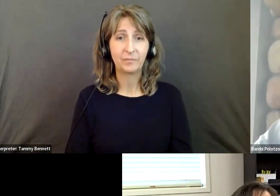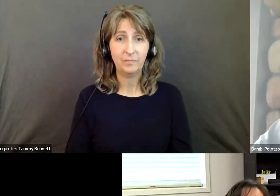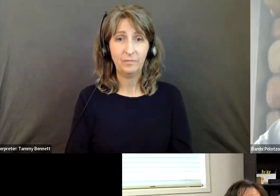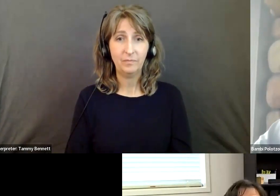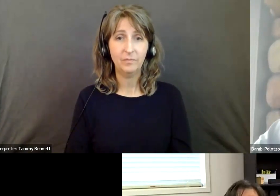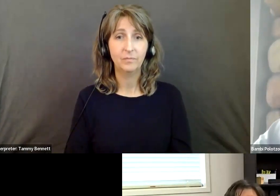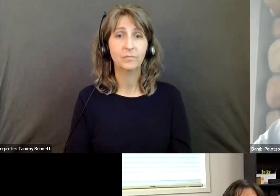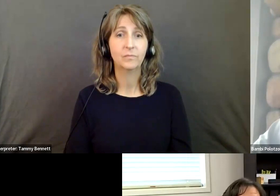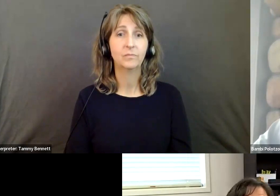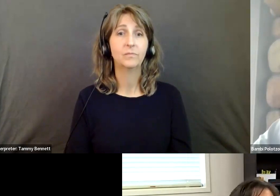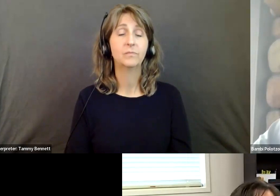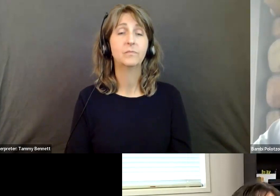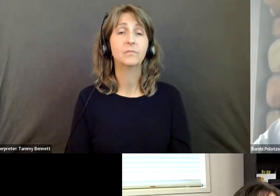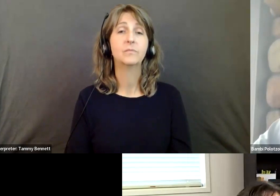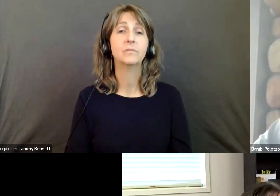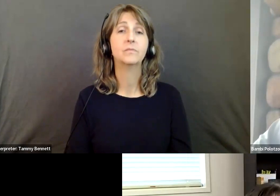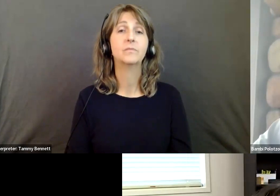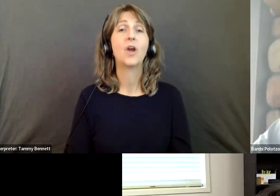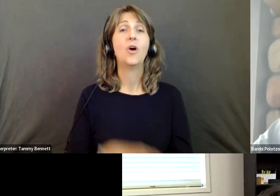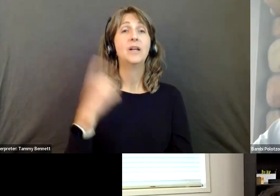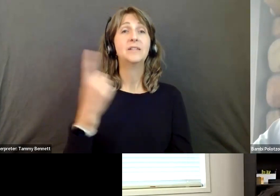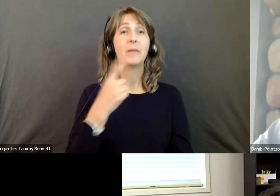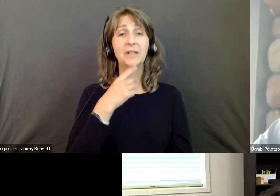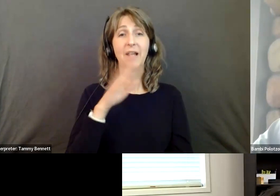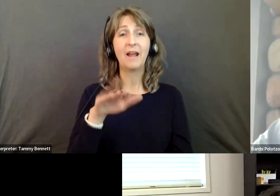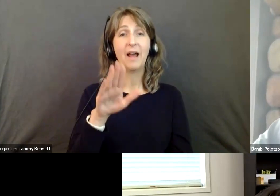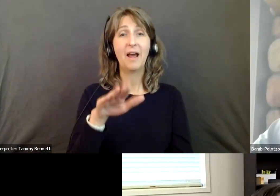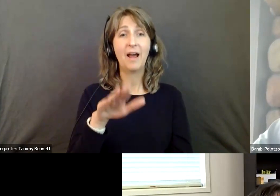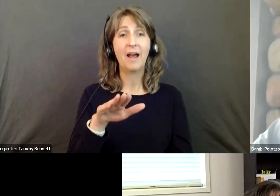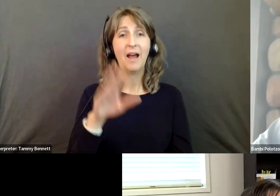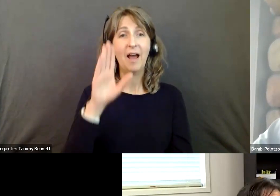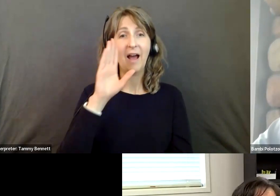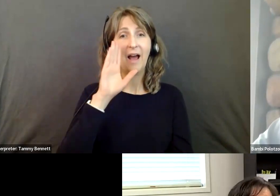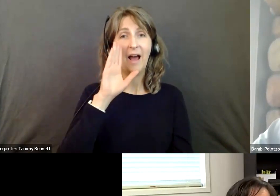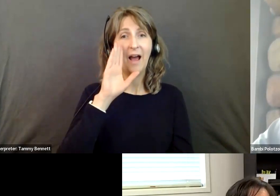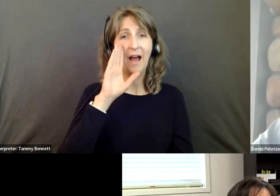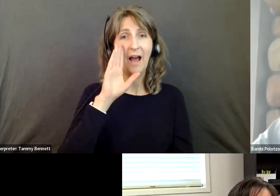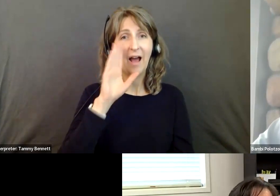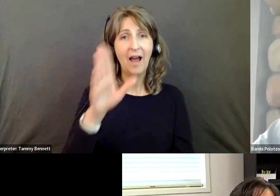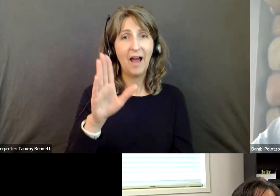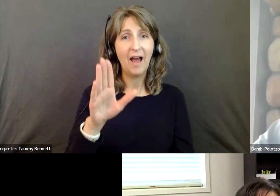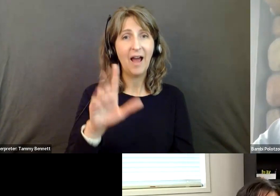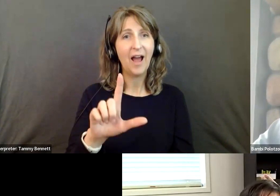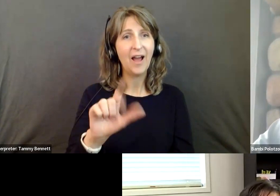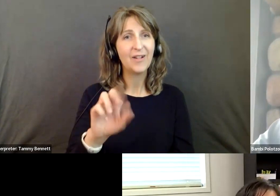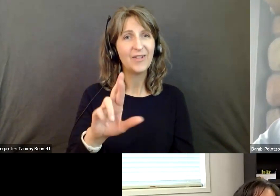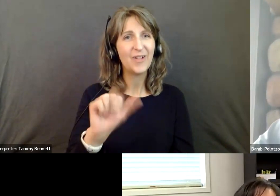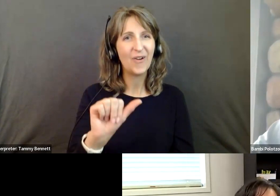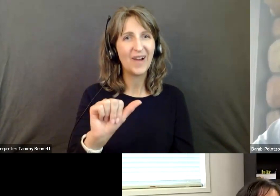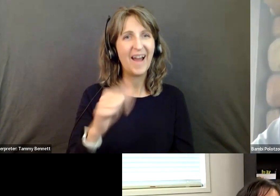Okay, so someone just said, hi Lauren, Laura Neda. I think I know her. Do.